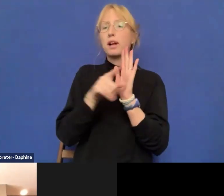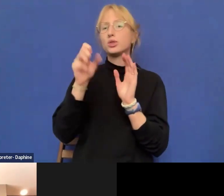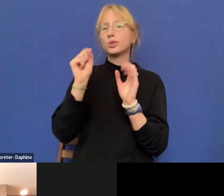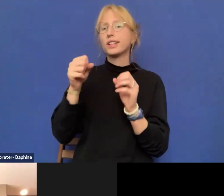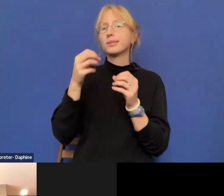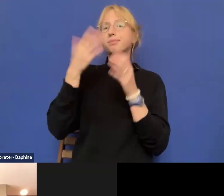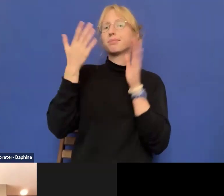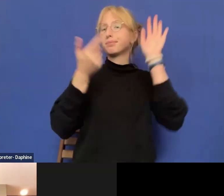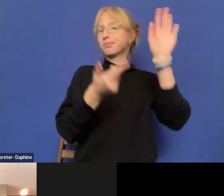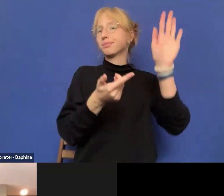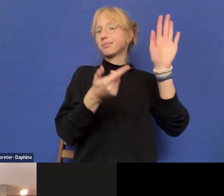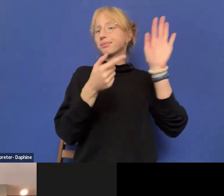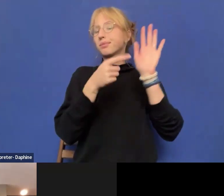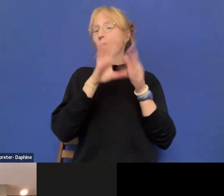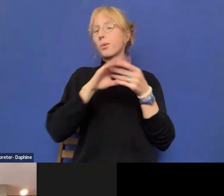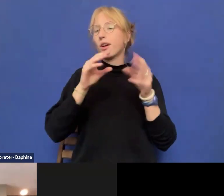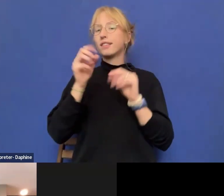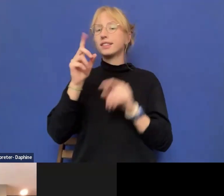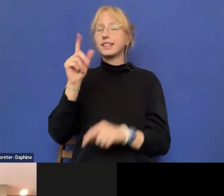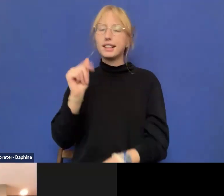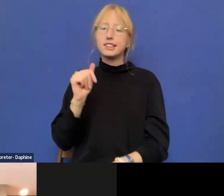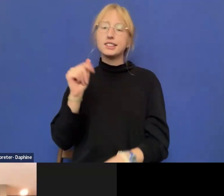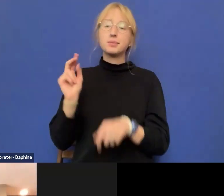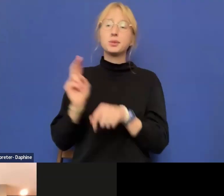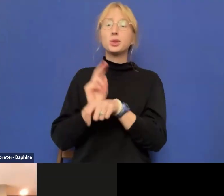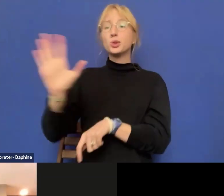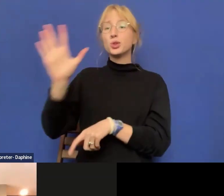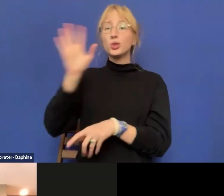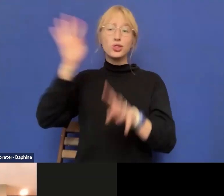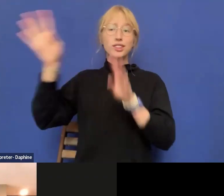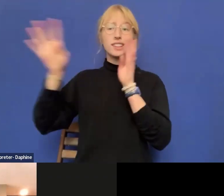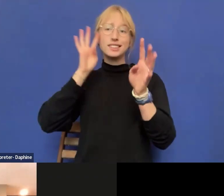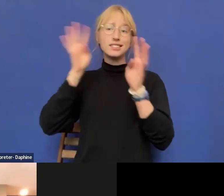Again, use your creativity. I always told students a poster